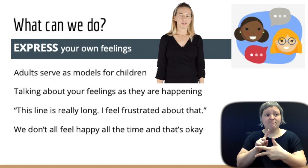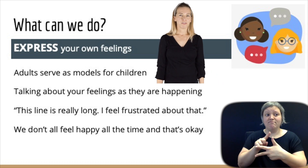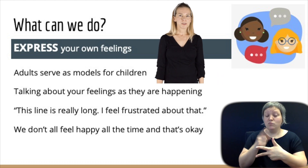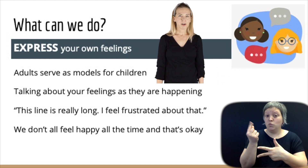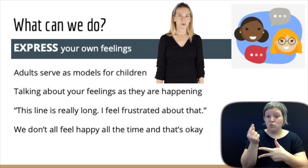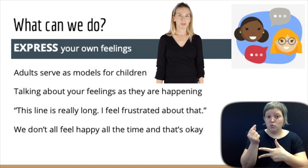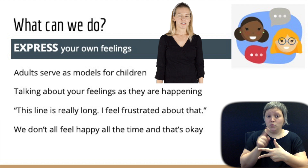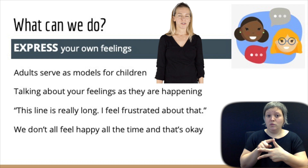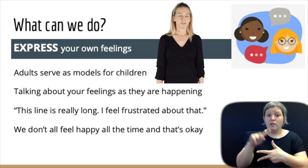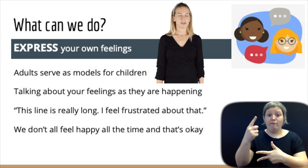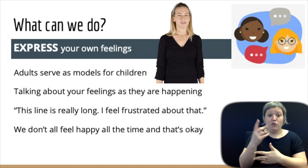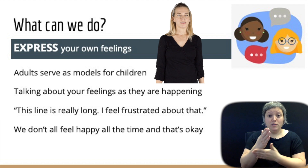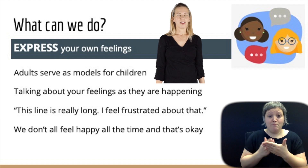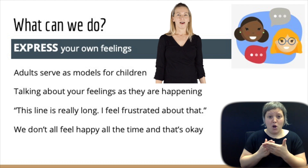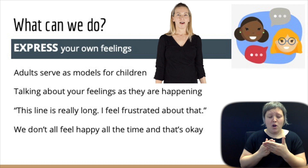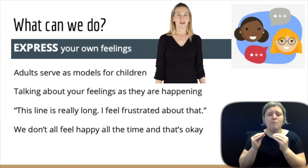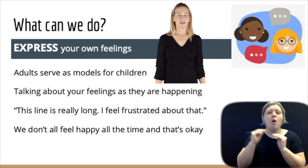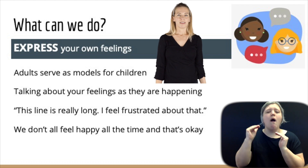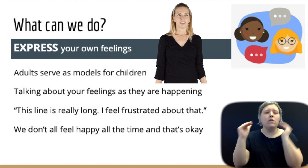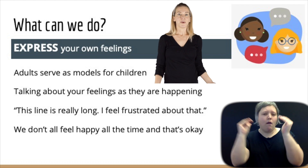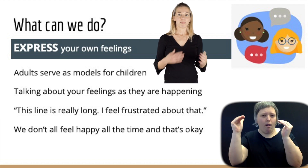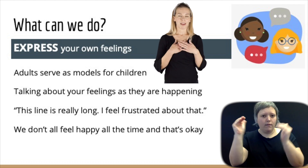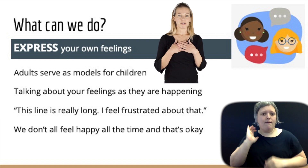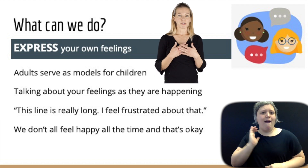The first part of what we can do focuses on adult behavior.